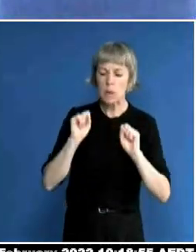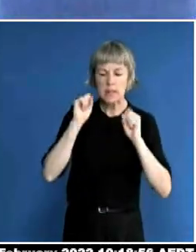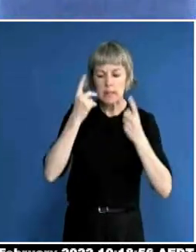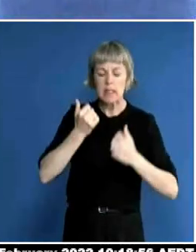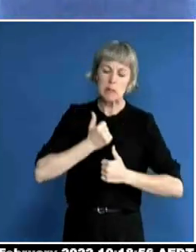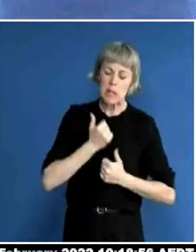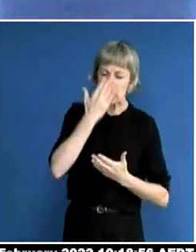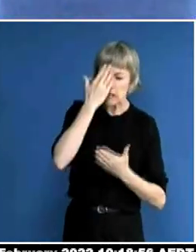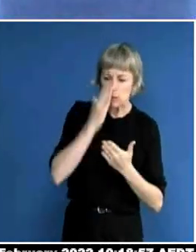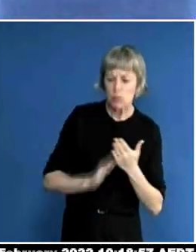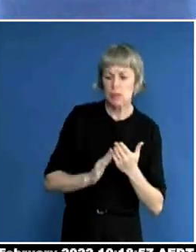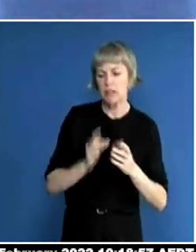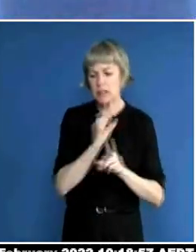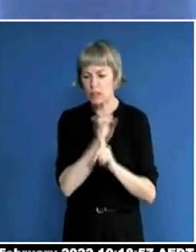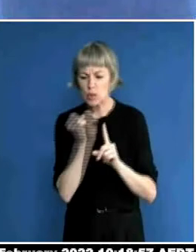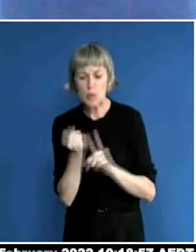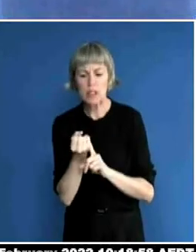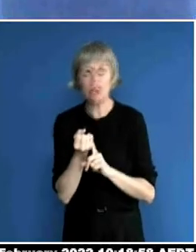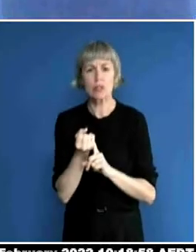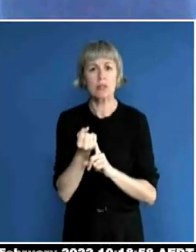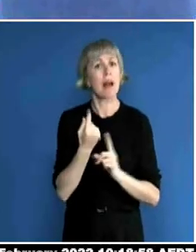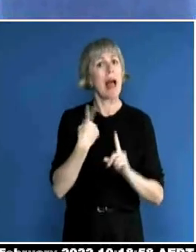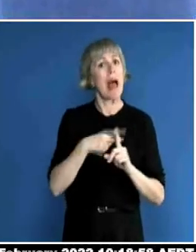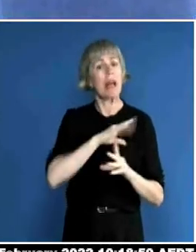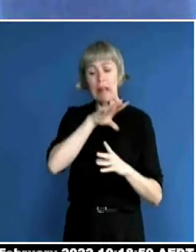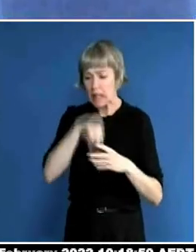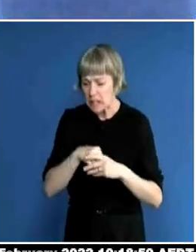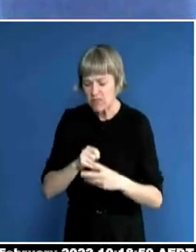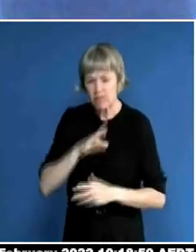You may recall Yuri Sianski from Tasmania.